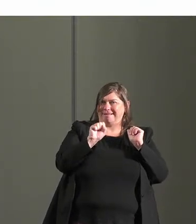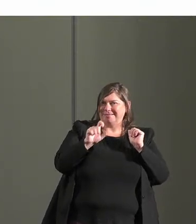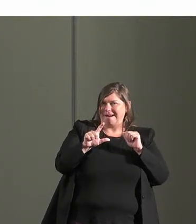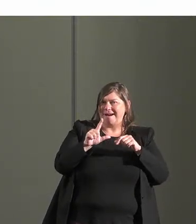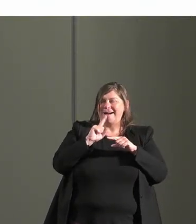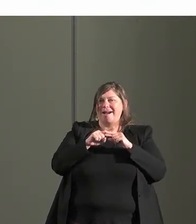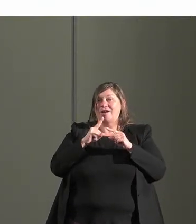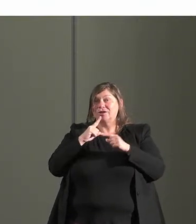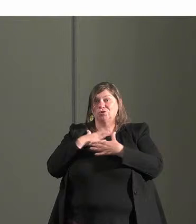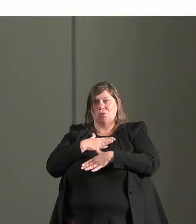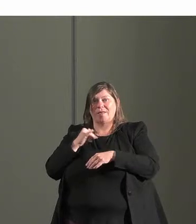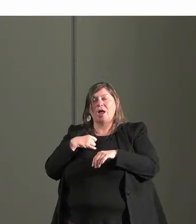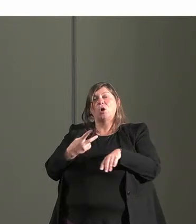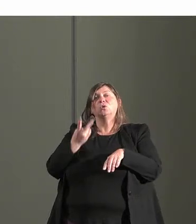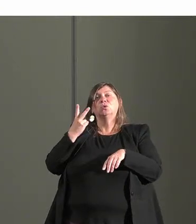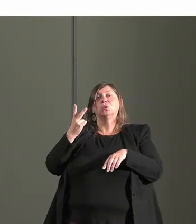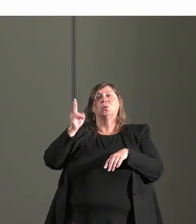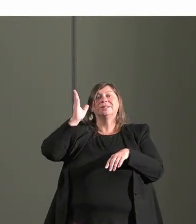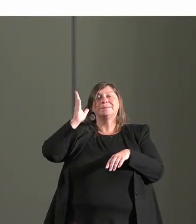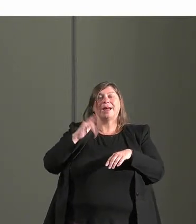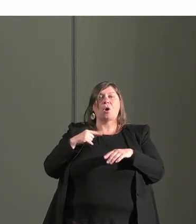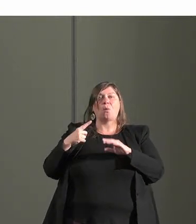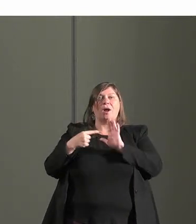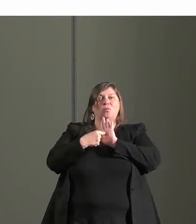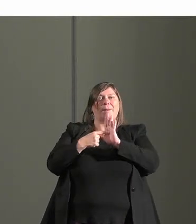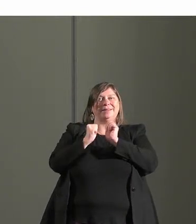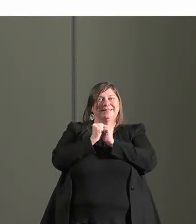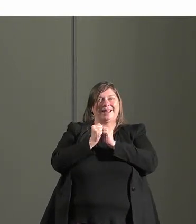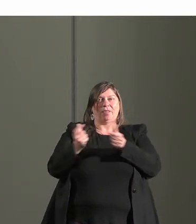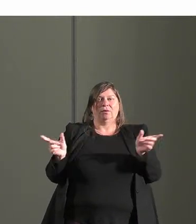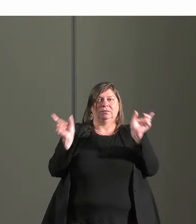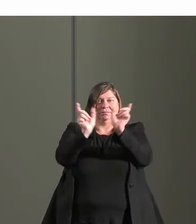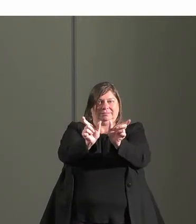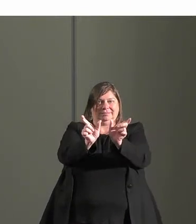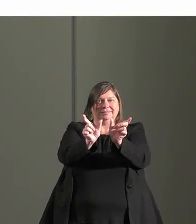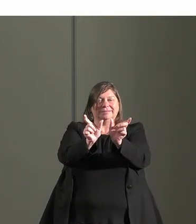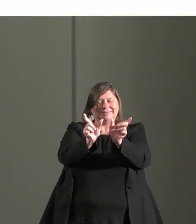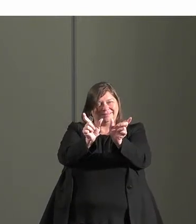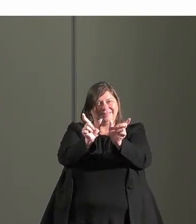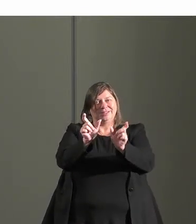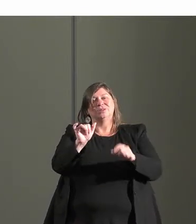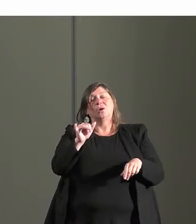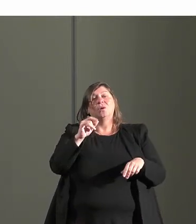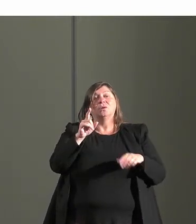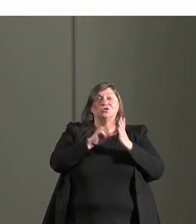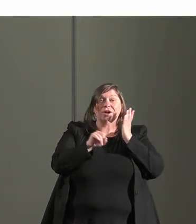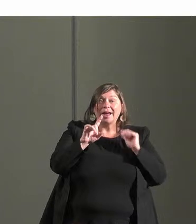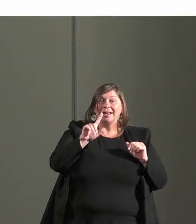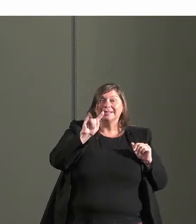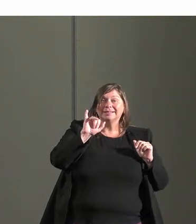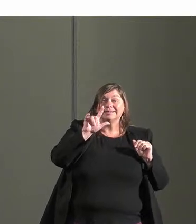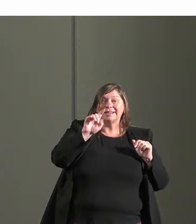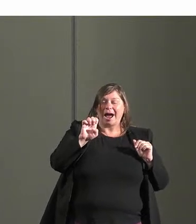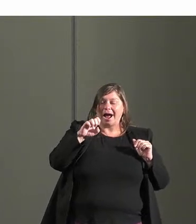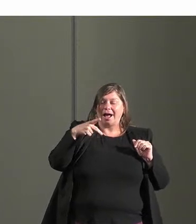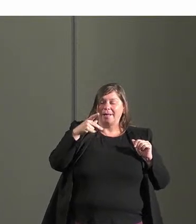language interpreting to be able to be paired or is two